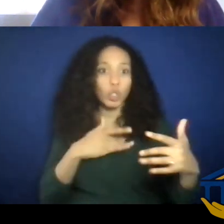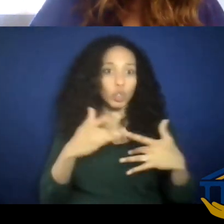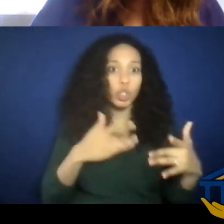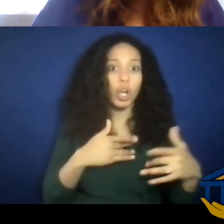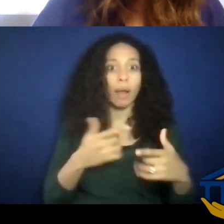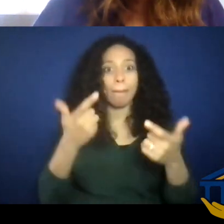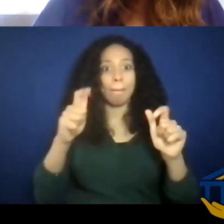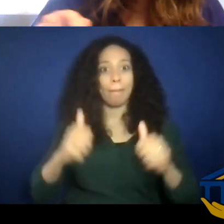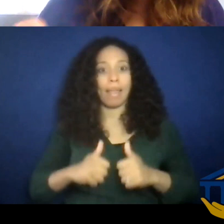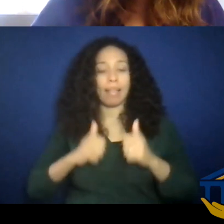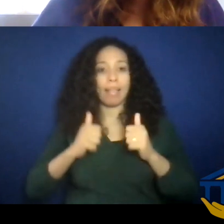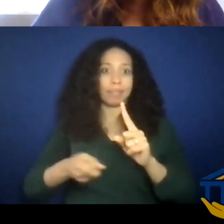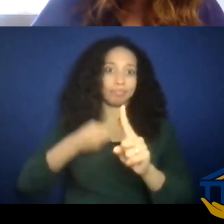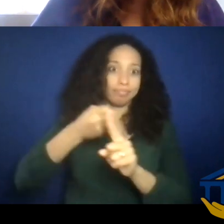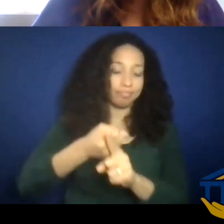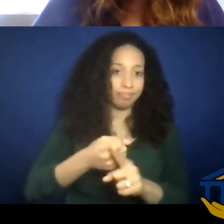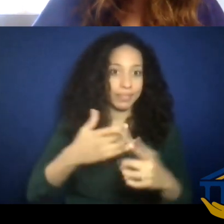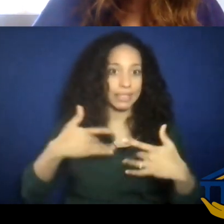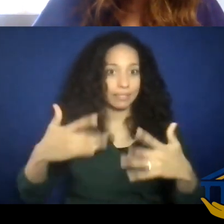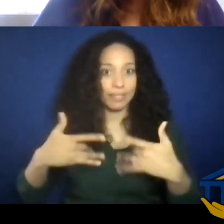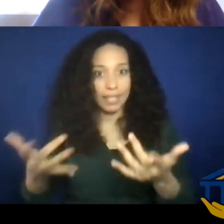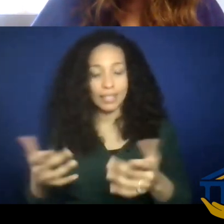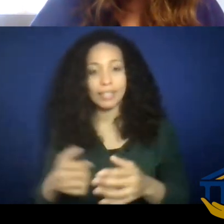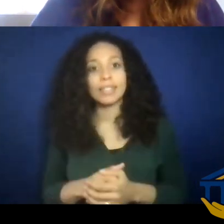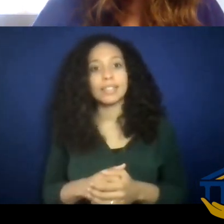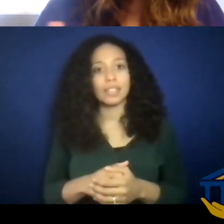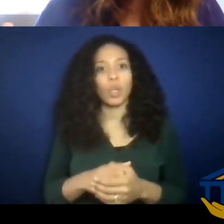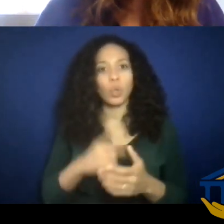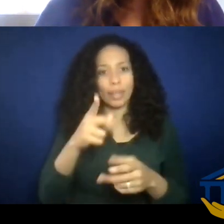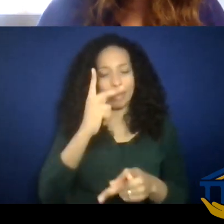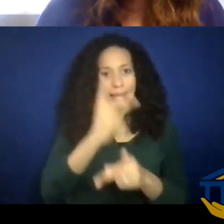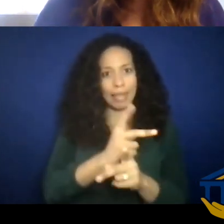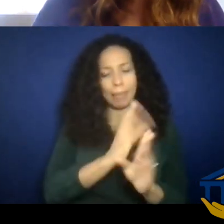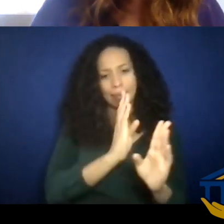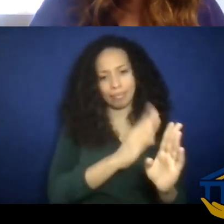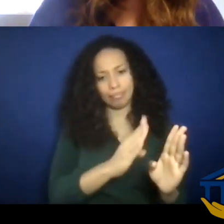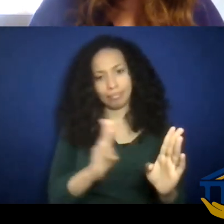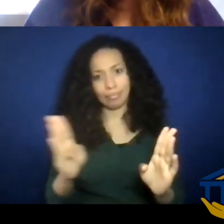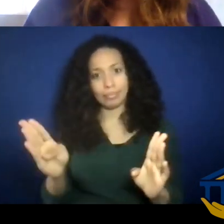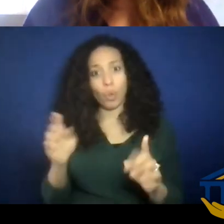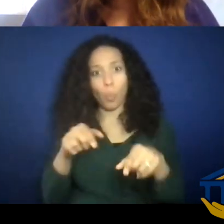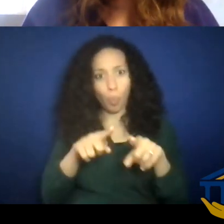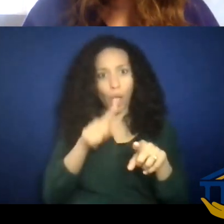Sometimes, keeping the chronology as you go can be extremely helpful even if you don't ever work